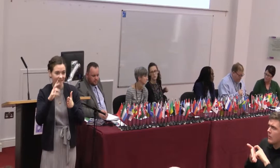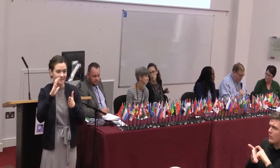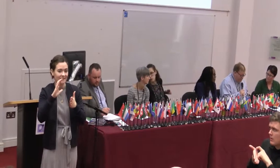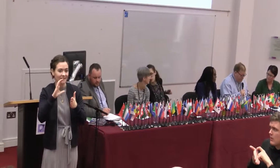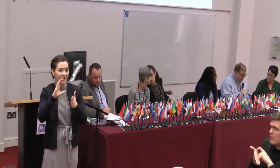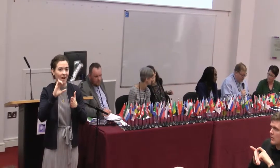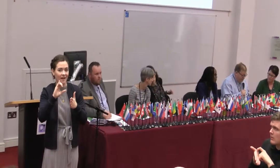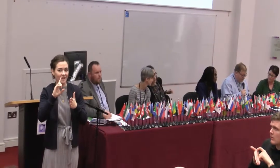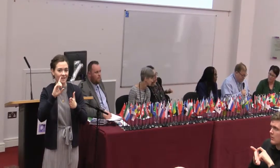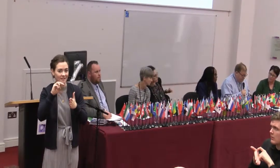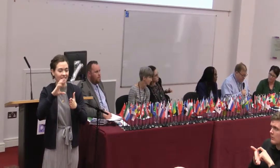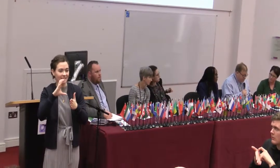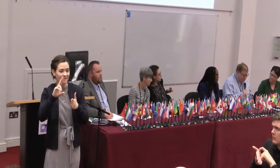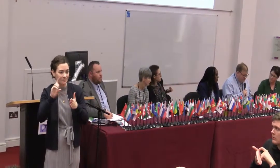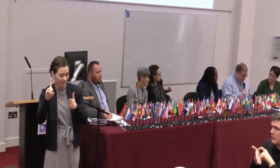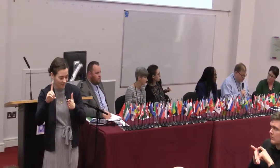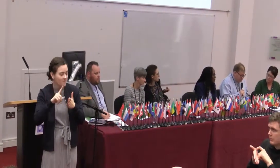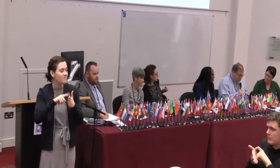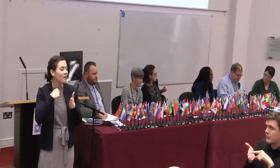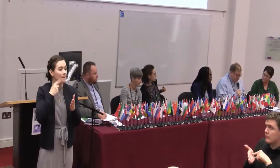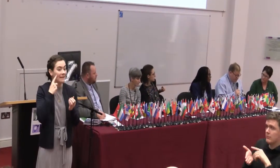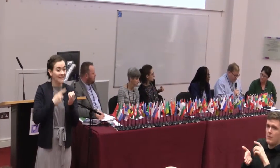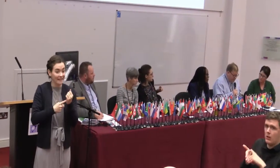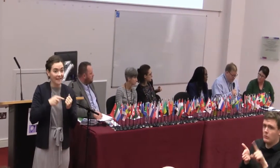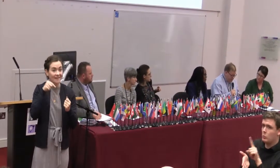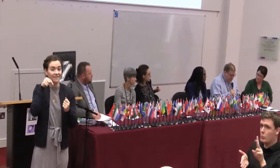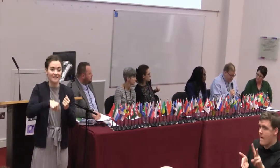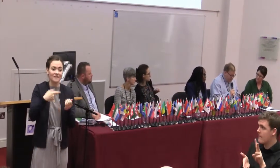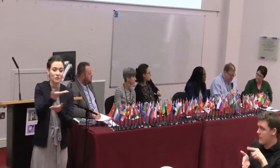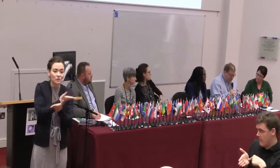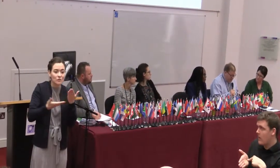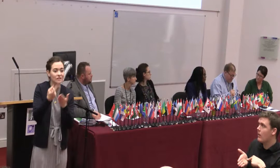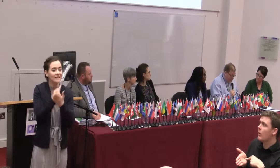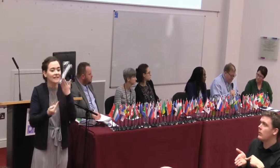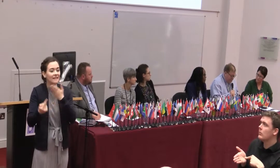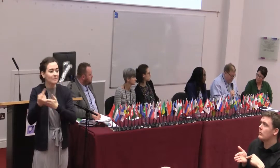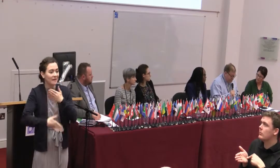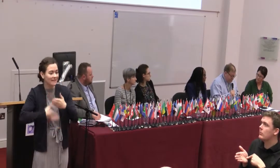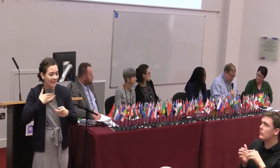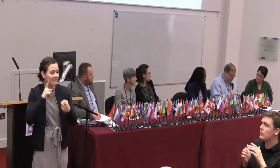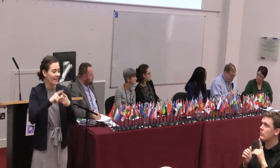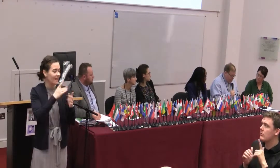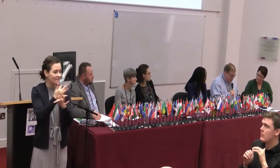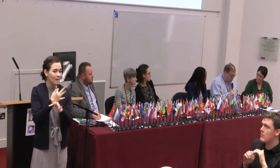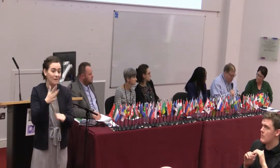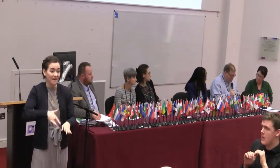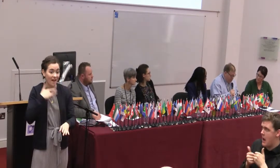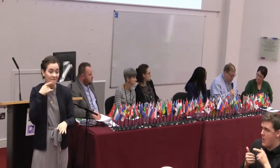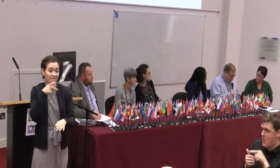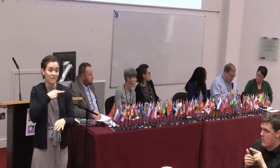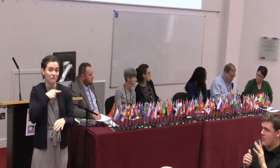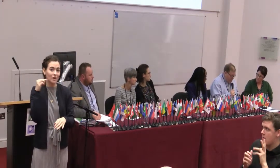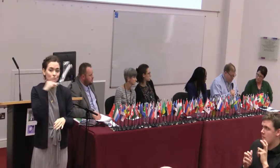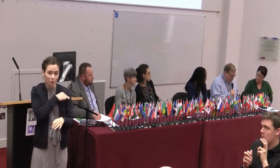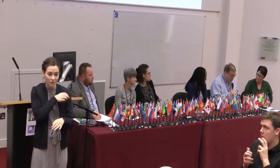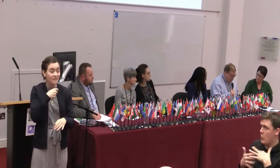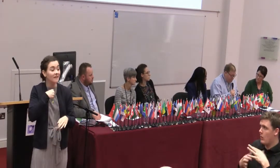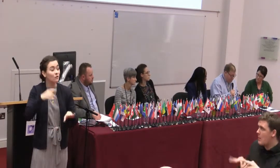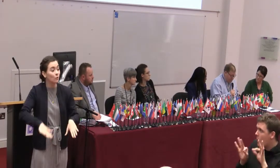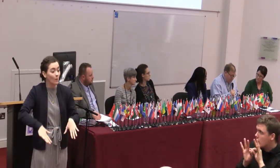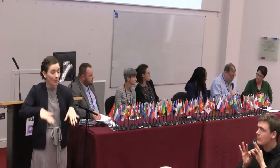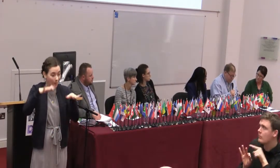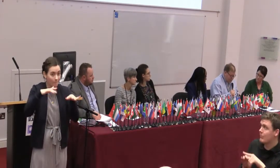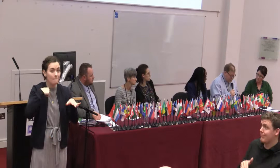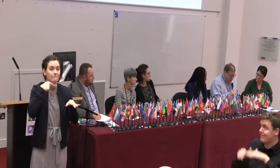I believe this is very important because I grew up in a number of institutions around